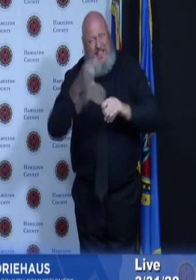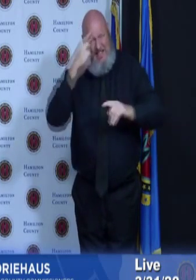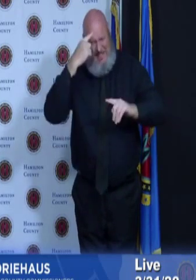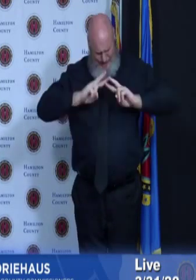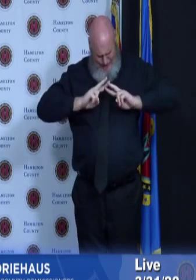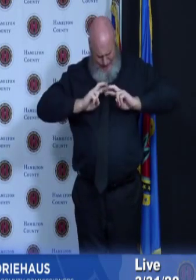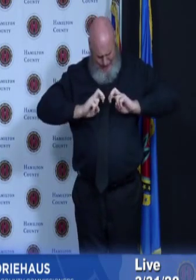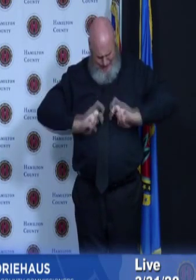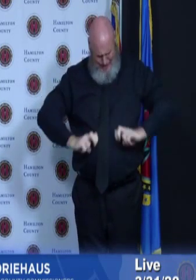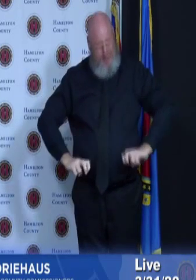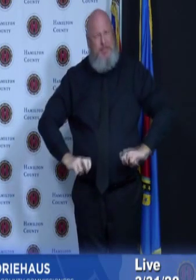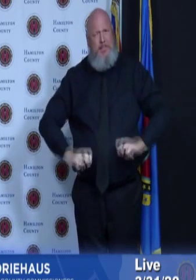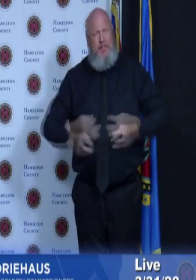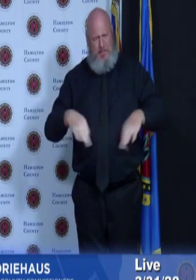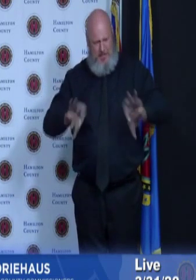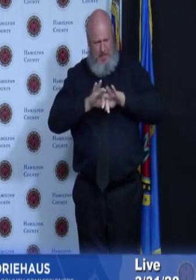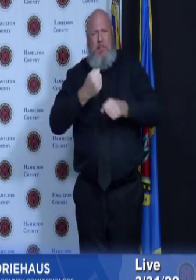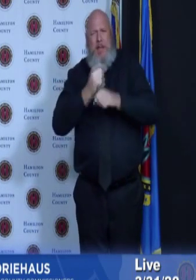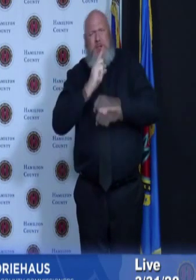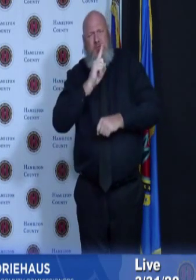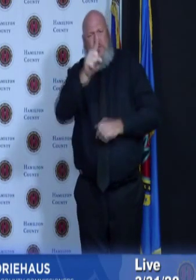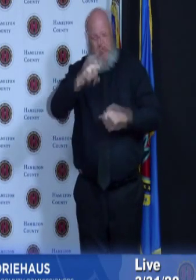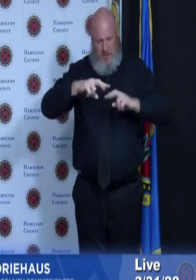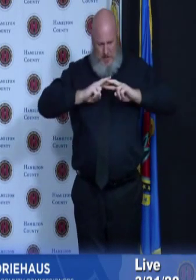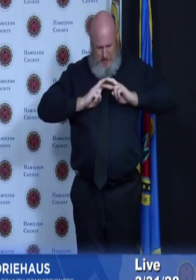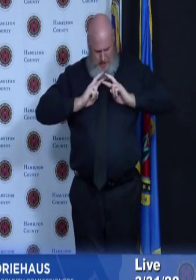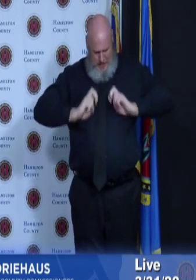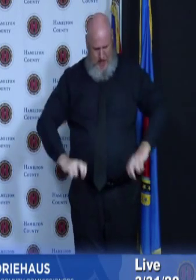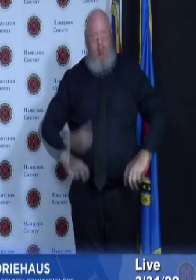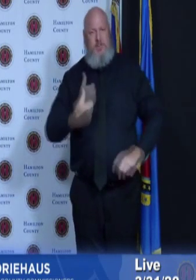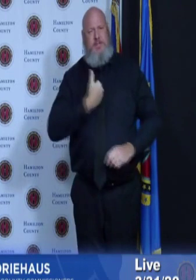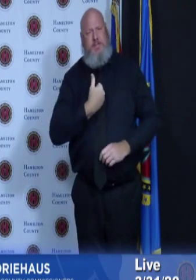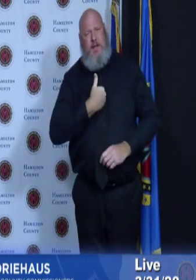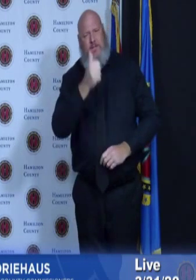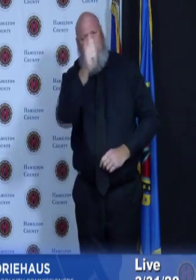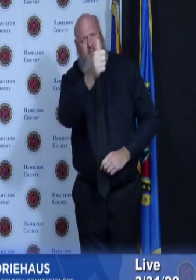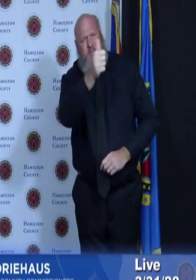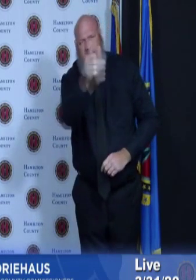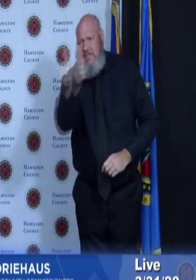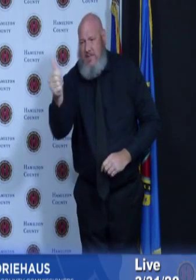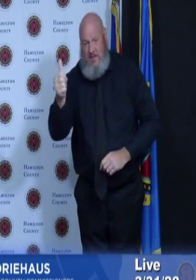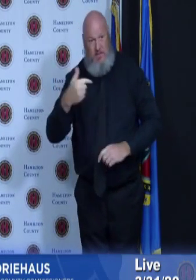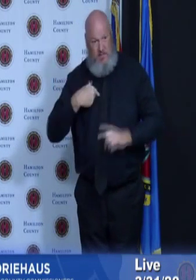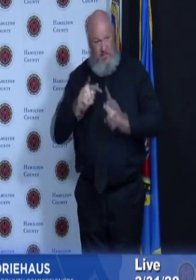between yourself and other people if you do go out this is our only way to